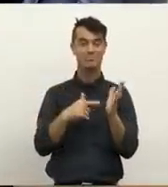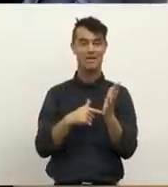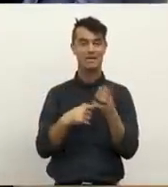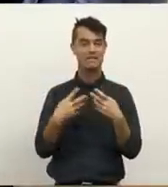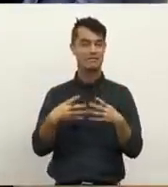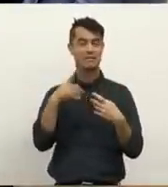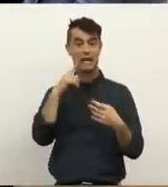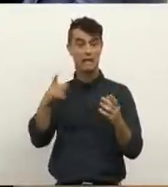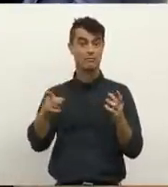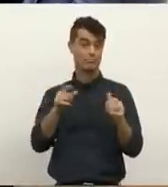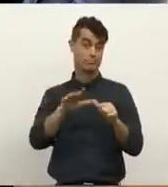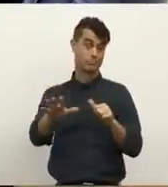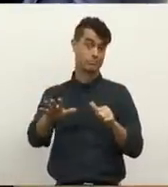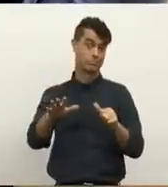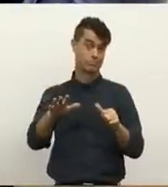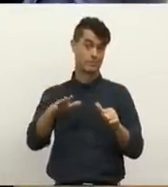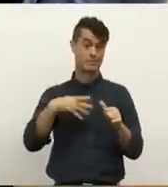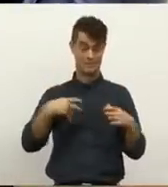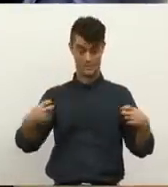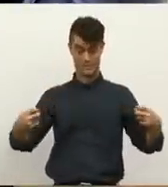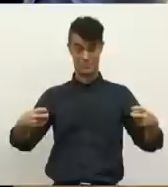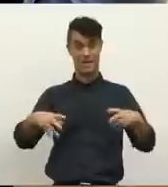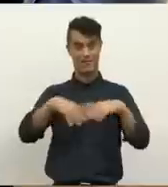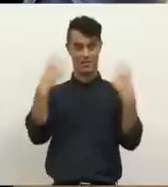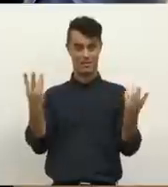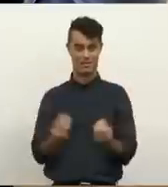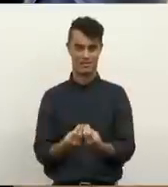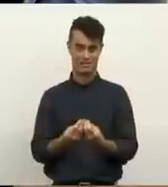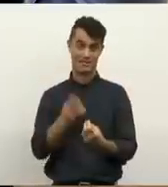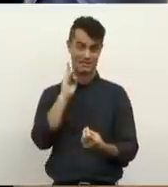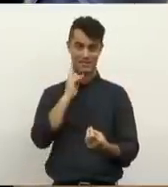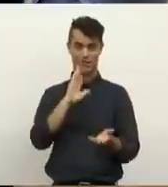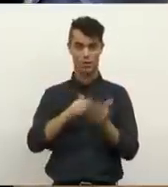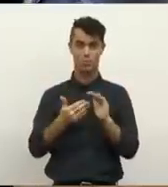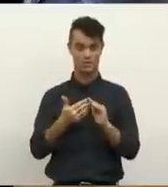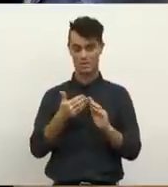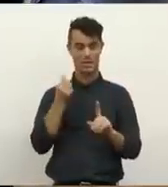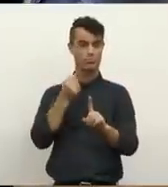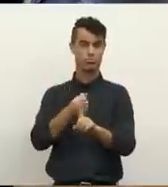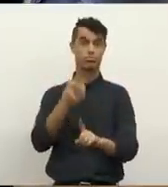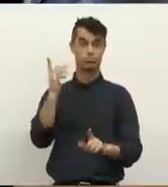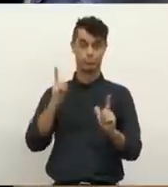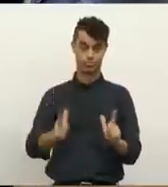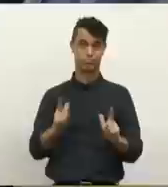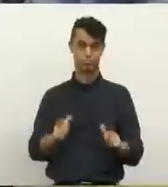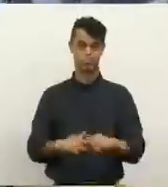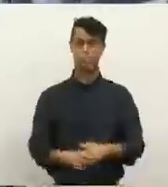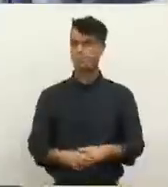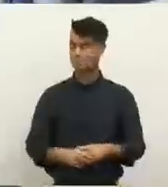in the one place at the one time, yeah. So you mentioned the cochlear,